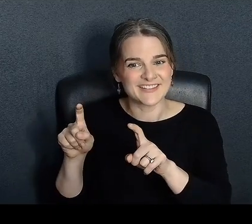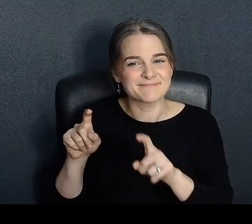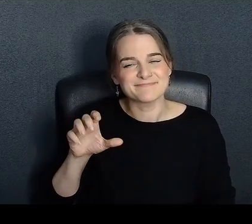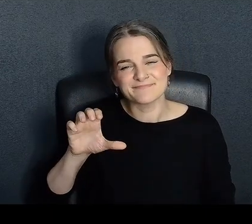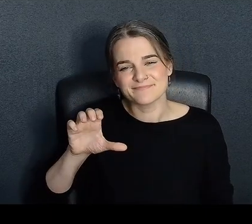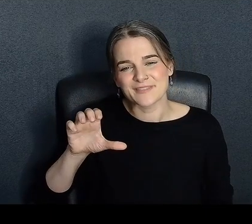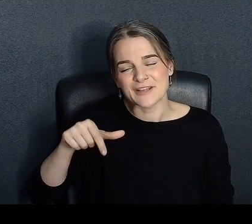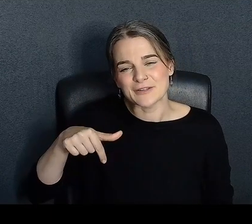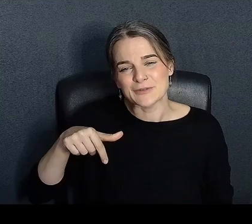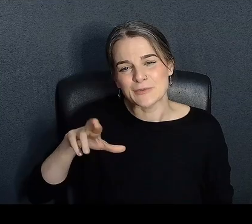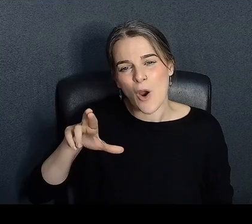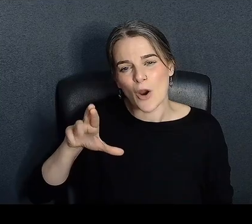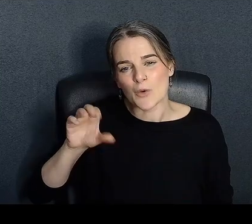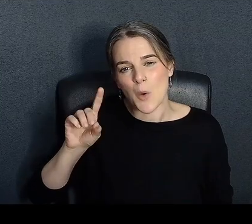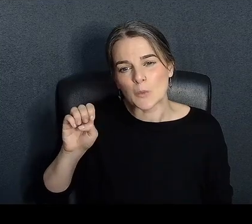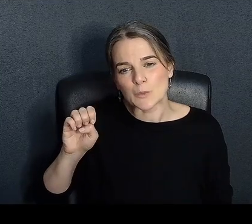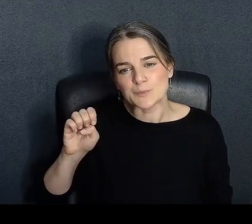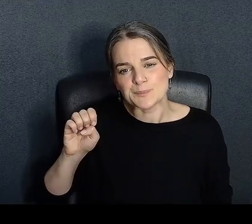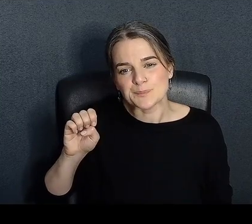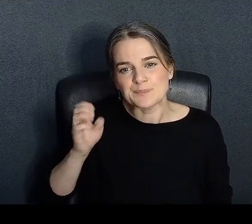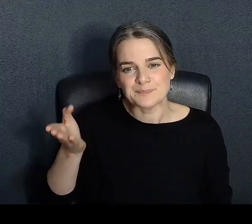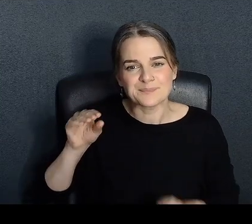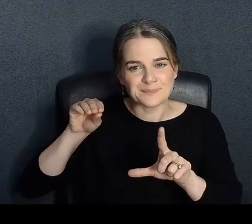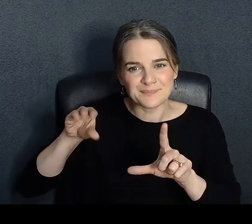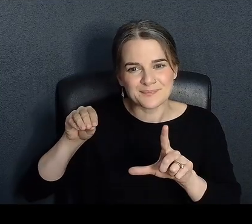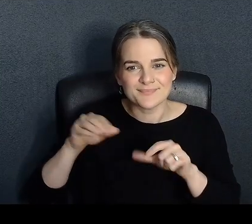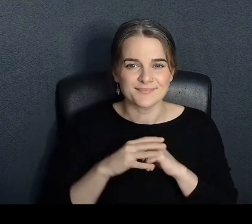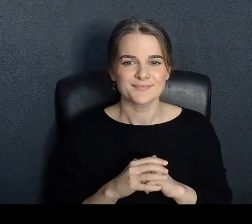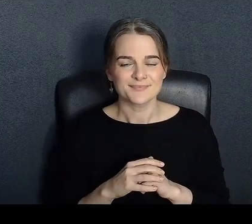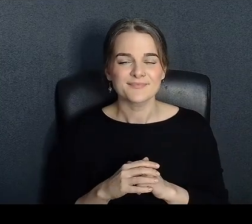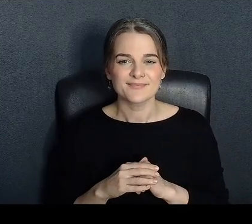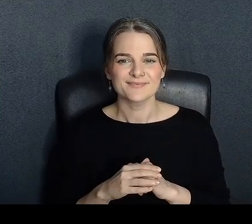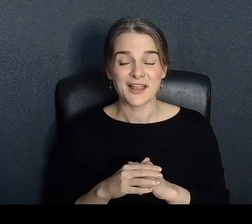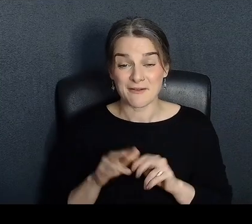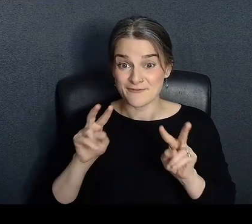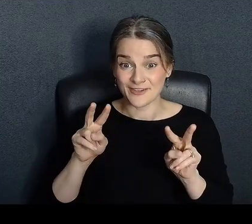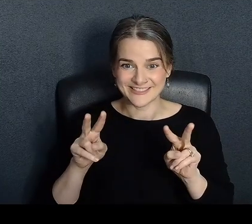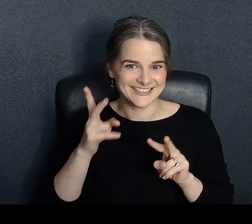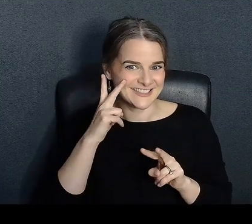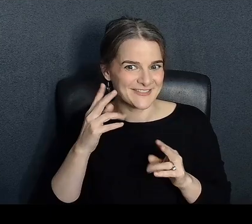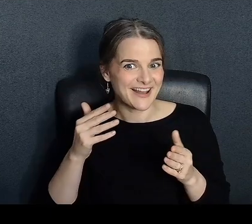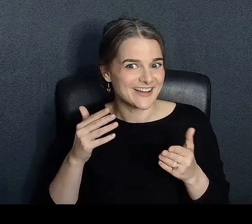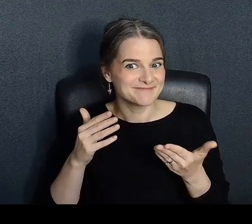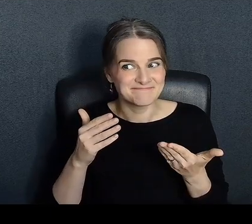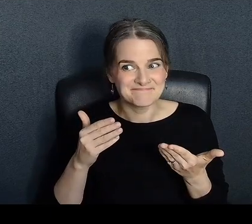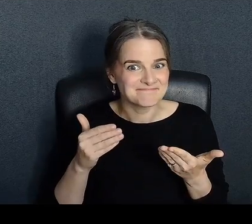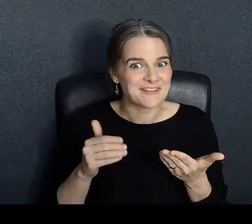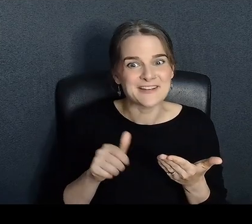And we look forward to seeing you at another webinar